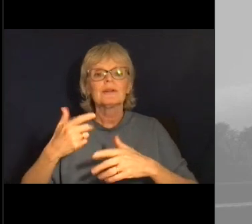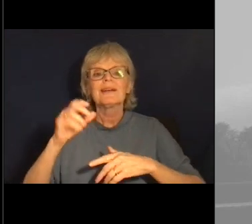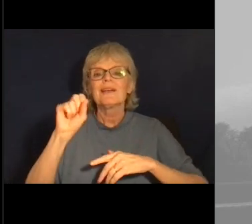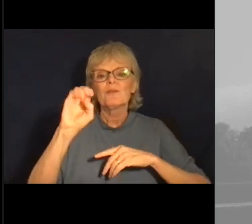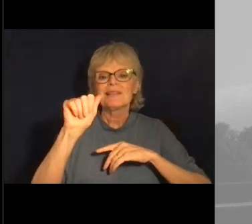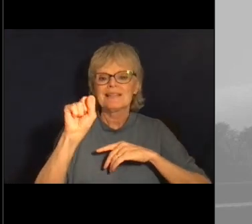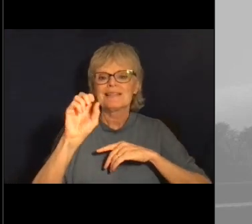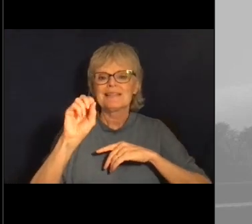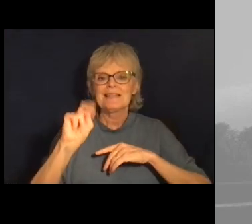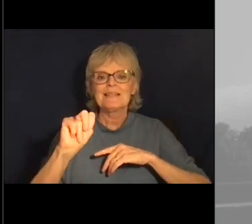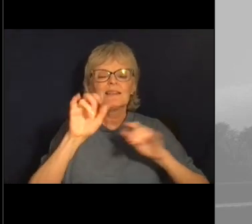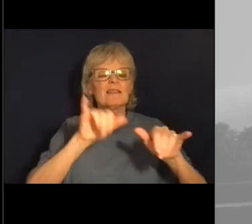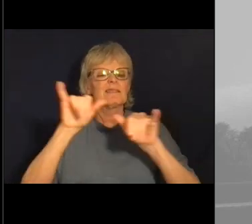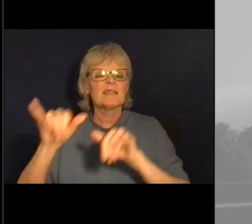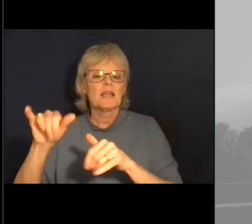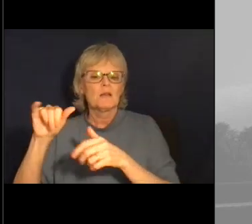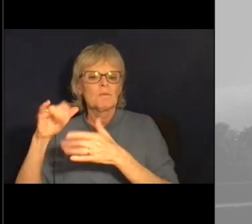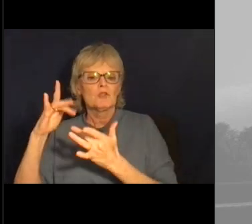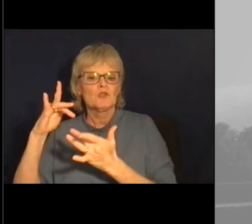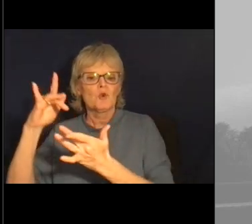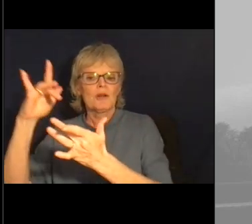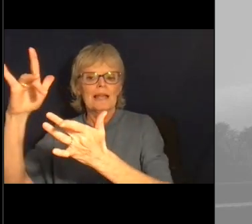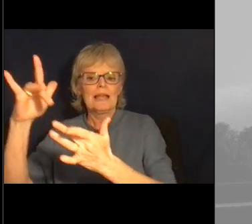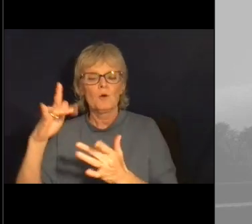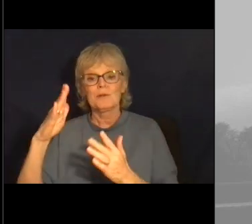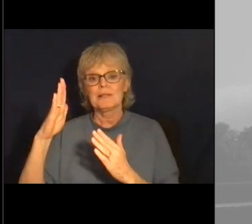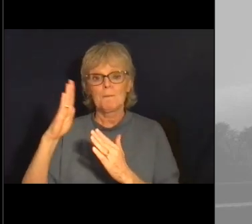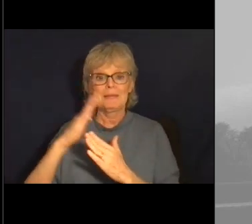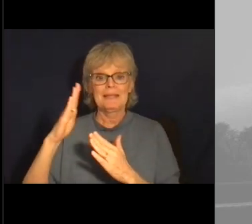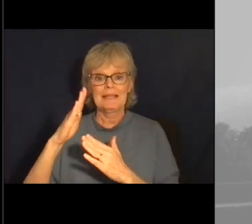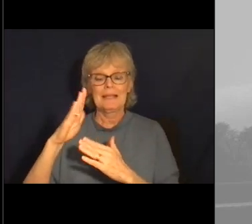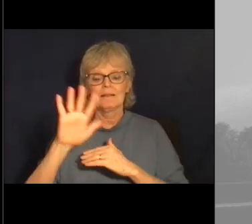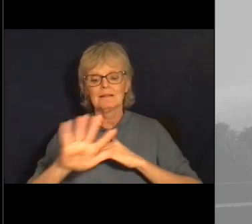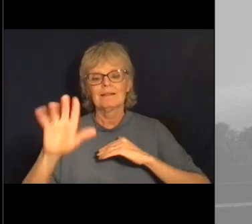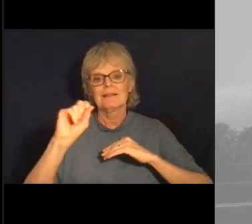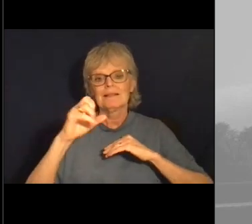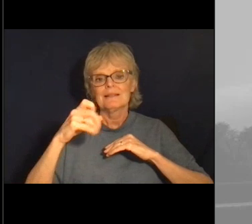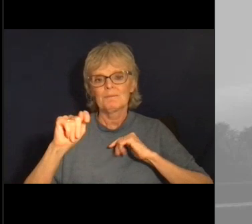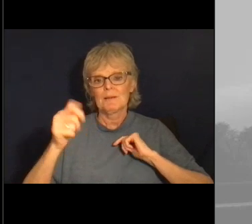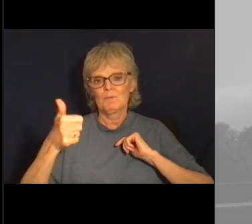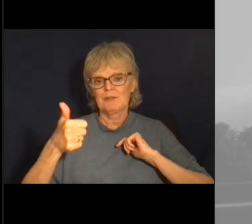just like there is for tornadoes. And the peak of that season is about September 10th. So it was a few weeks ago,